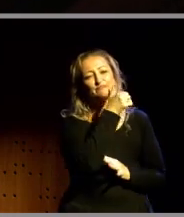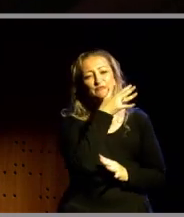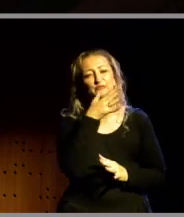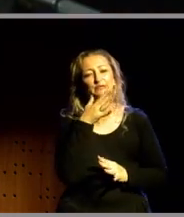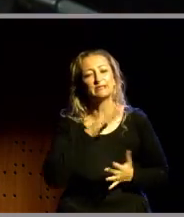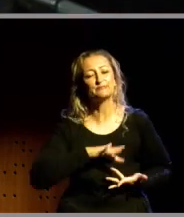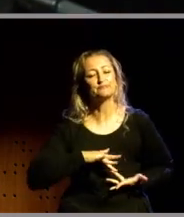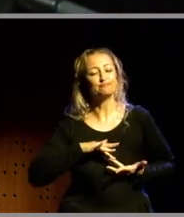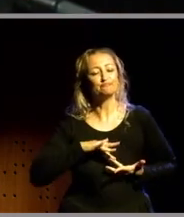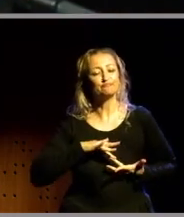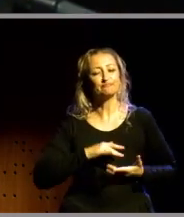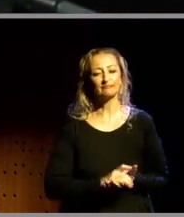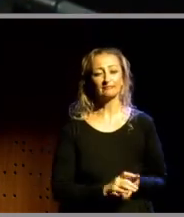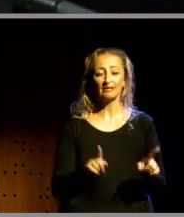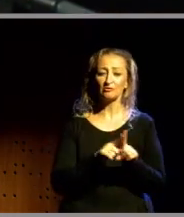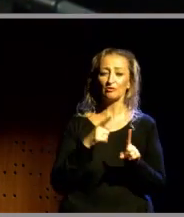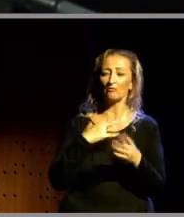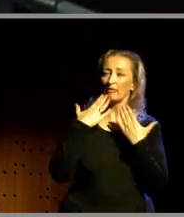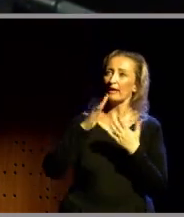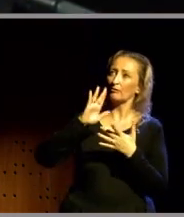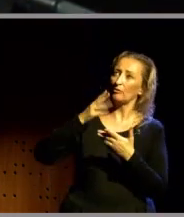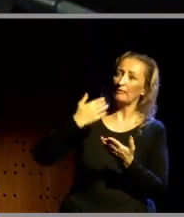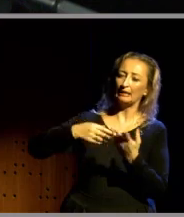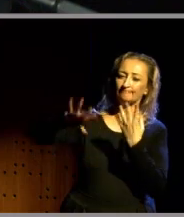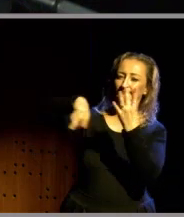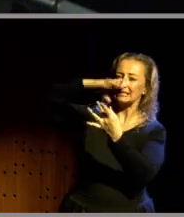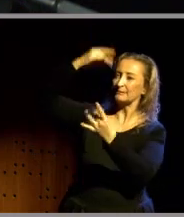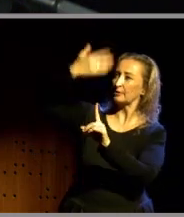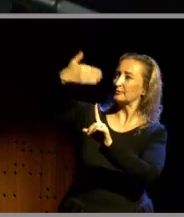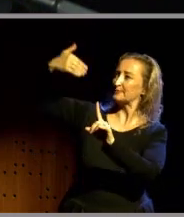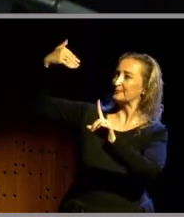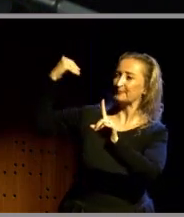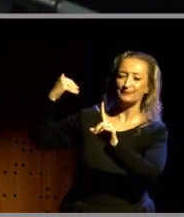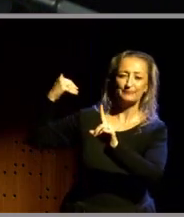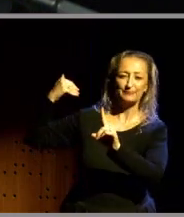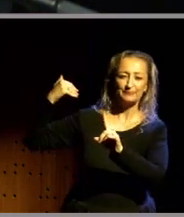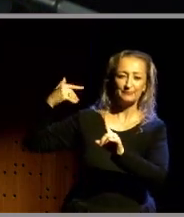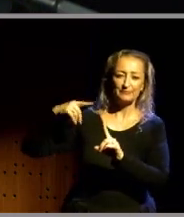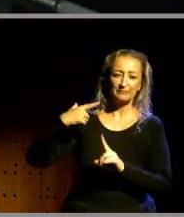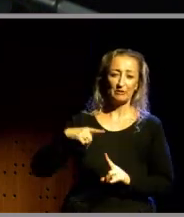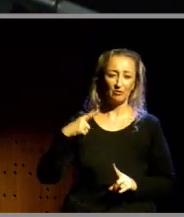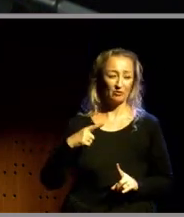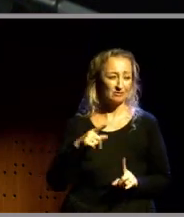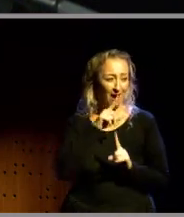I also wanna thank my ancestors because I wouldn't be as deadly, as gorgeous,